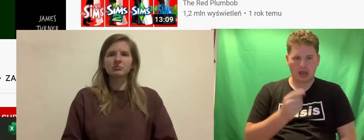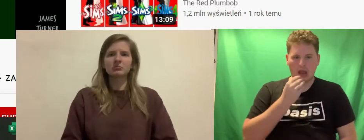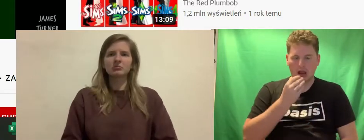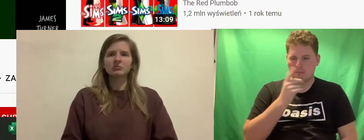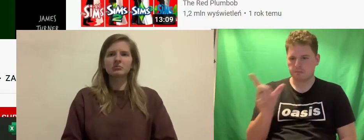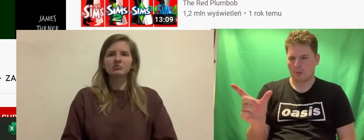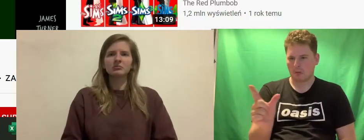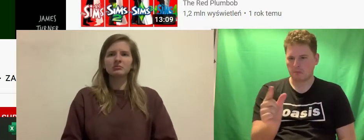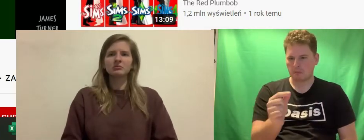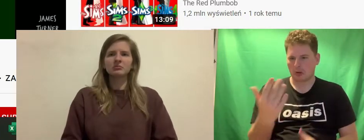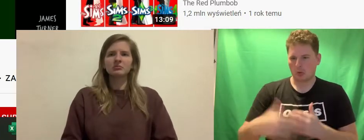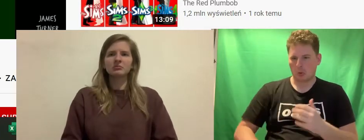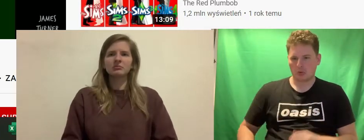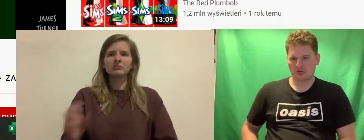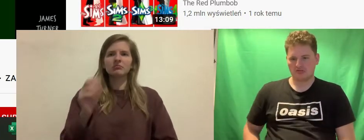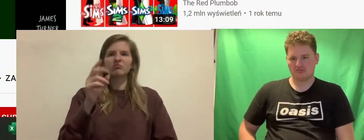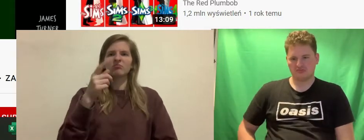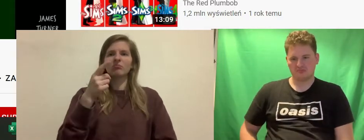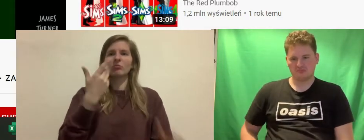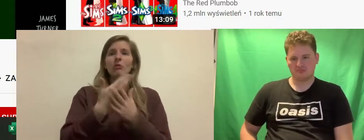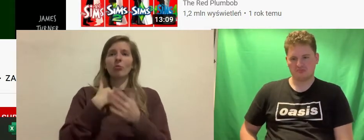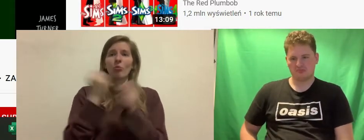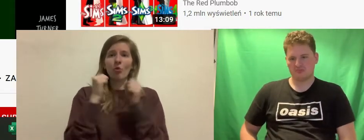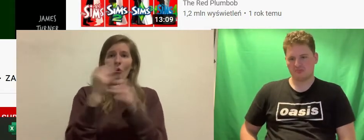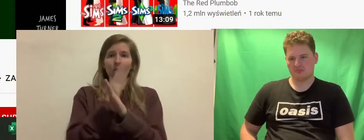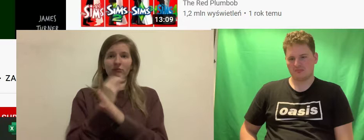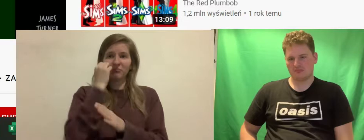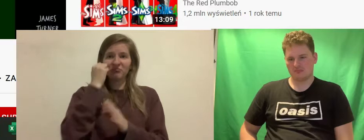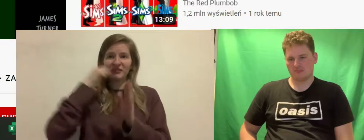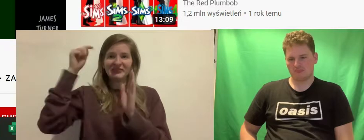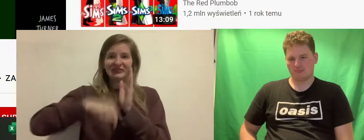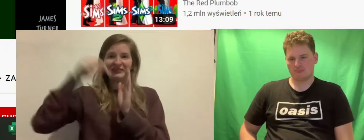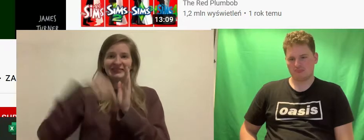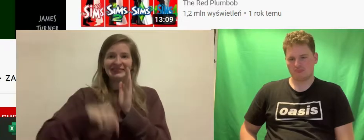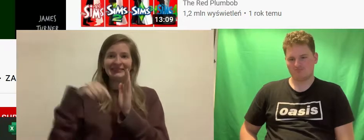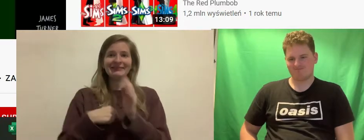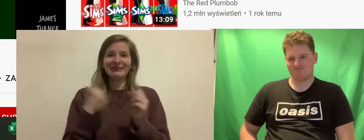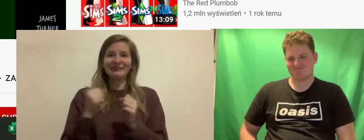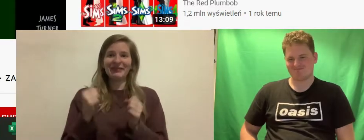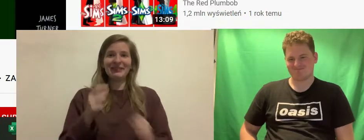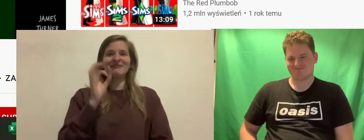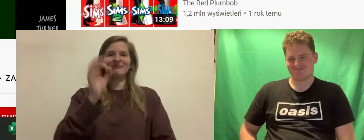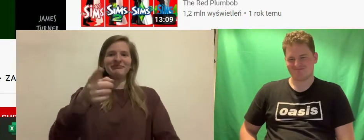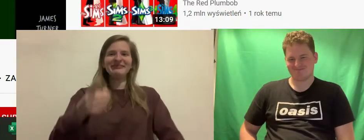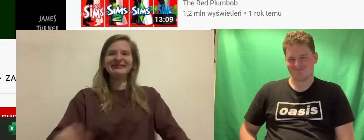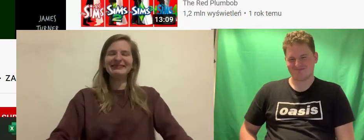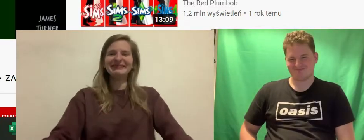A: it's fucked up, right? I thought the Spirit would leave them alone, and yet no ... it would quickly despair a man K; that's why at night I always hid them in the basement good for them ... sometimes it's better to be tied up in the house than to die